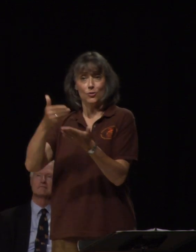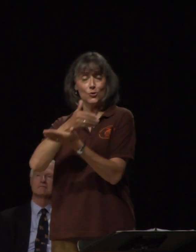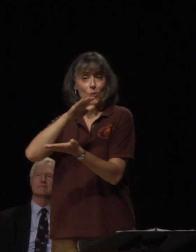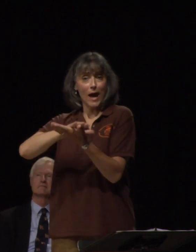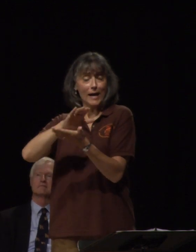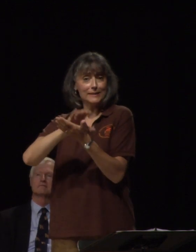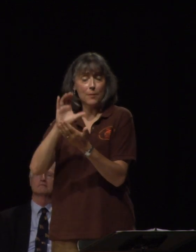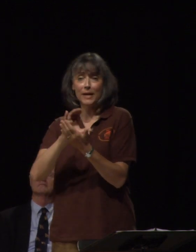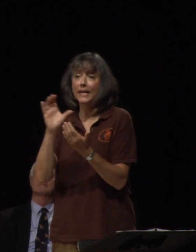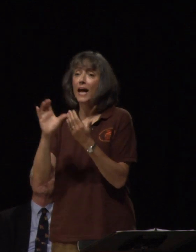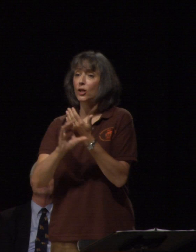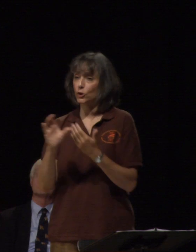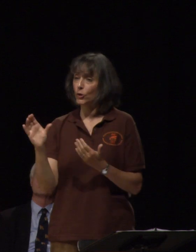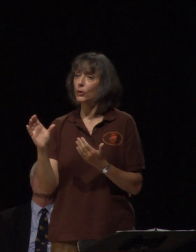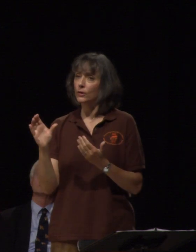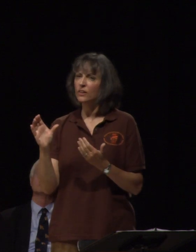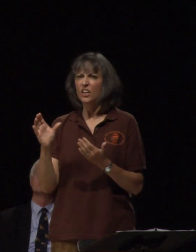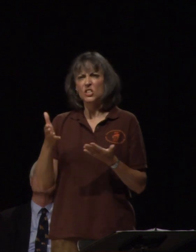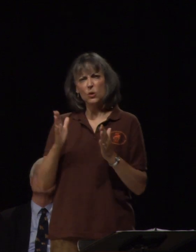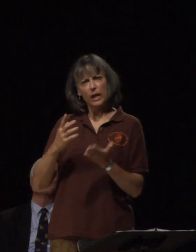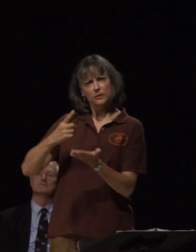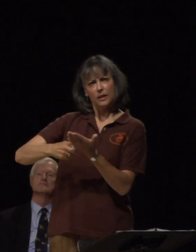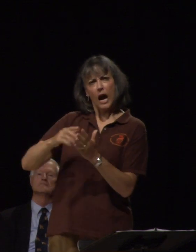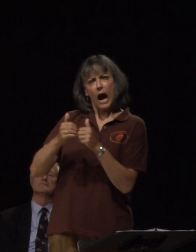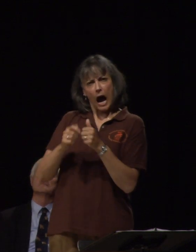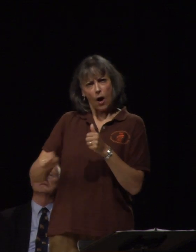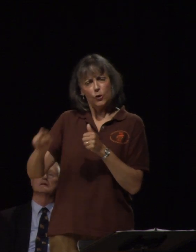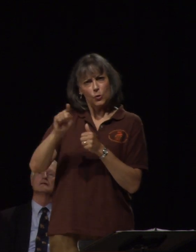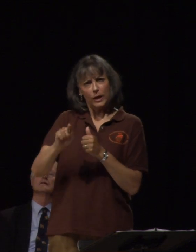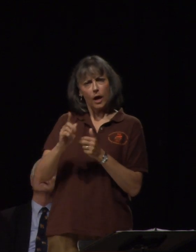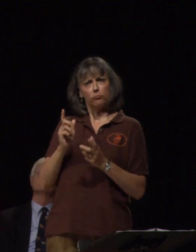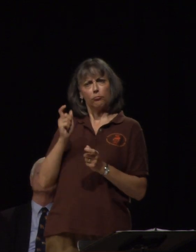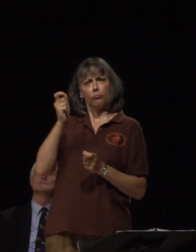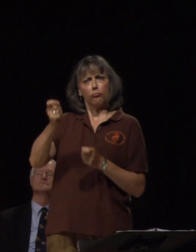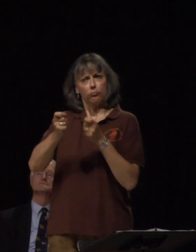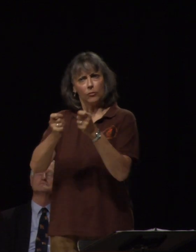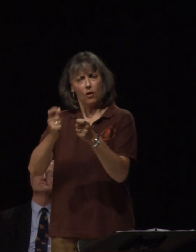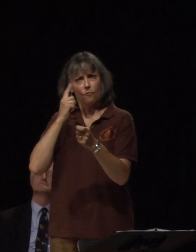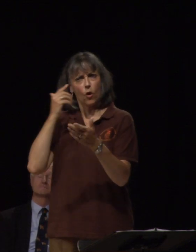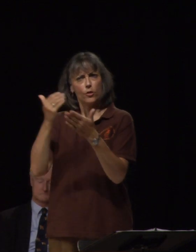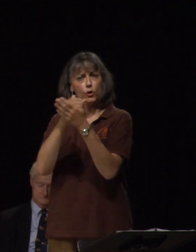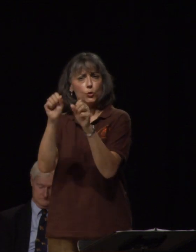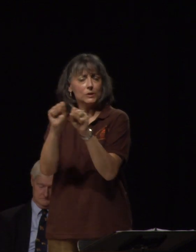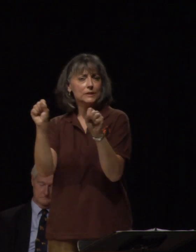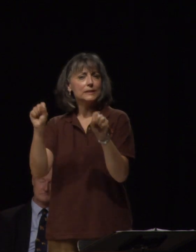WAYS WE CAN CONTRIBUTE TO THE CONVERSATION AND CONSTRUCTION OF THIS NEW SYSTEM.